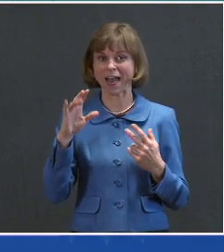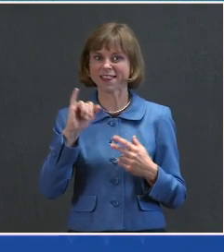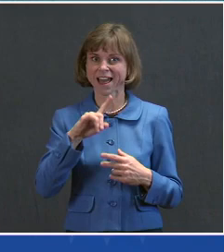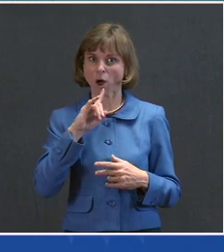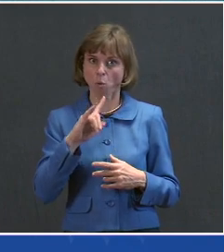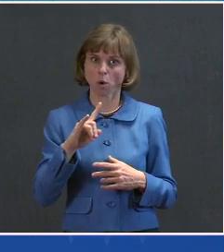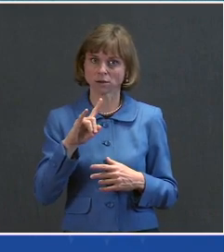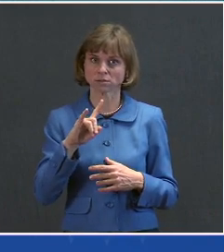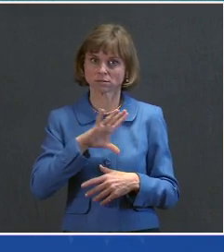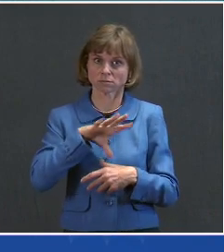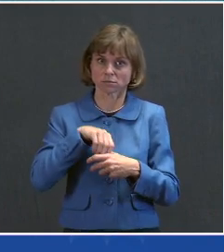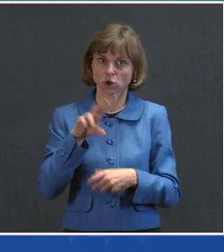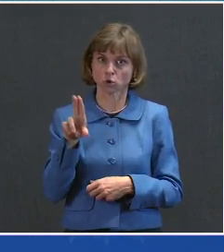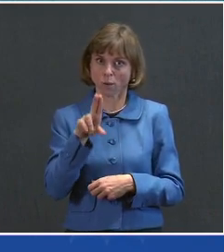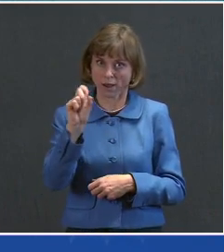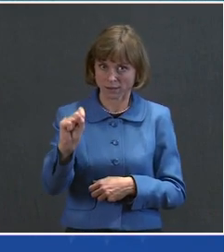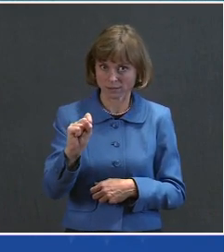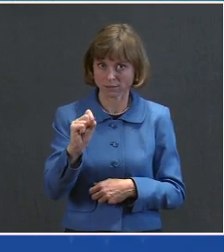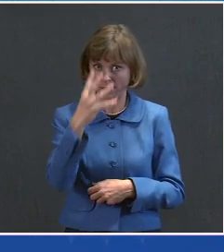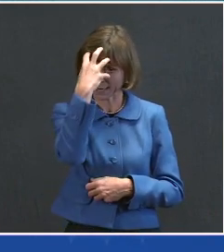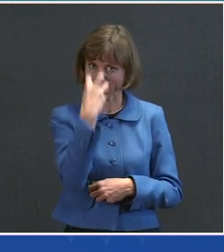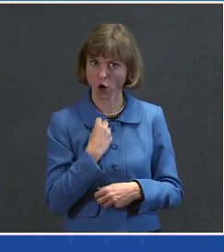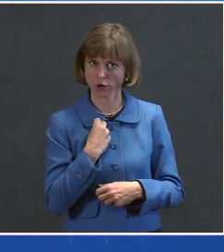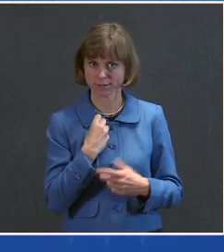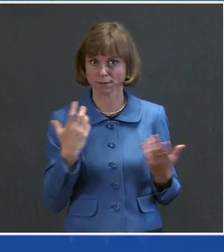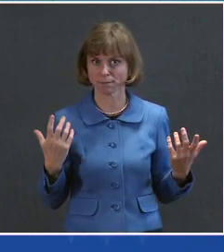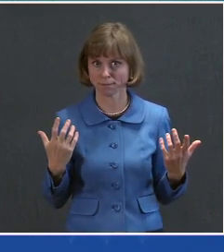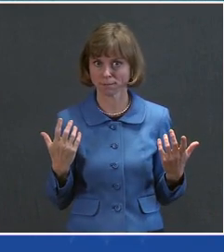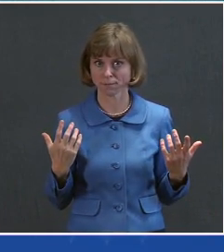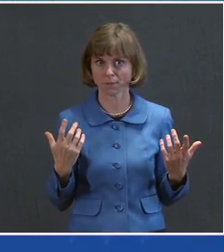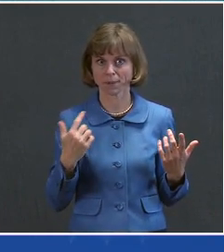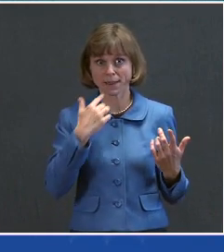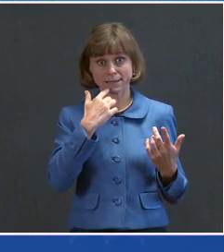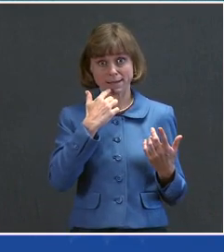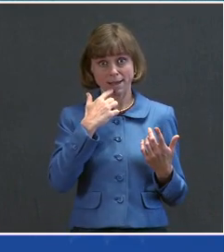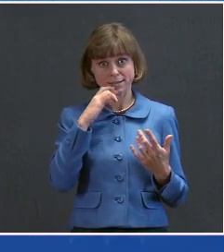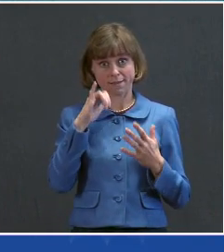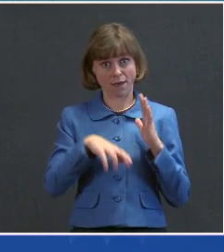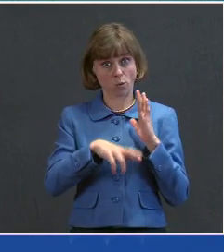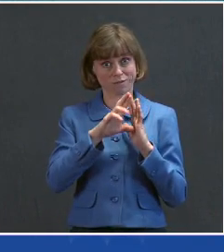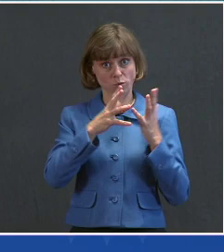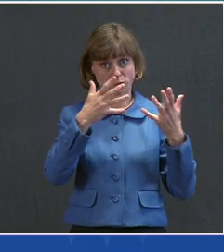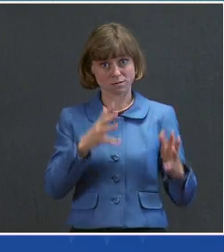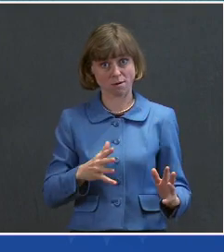It sounds like the review is done -- the review you talked about a month ago. You don't remember? Canada --